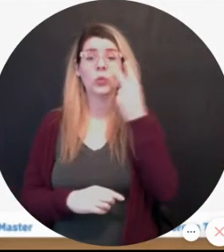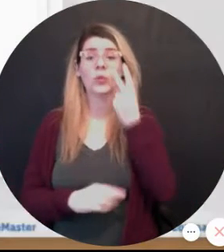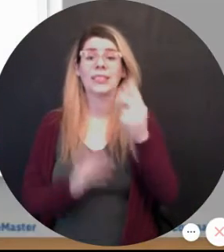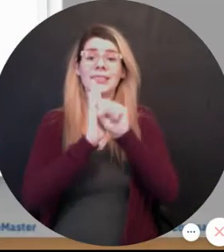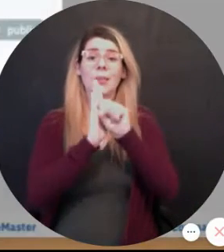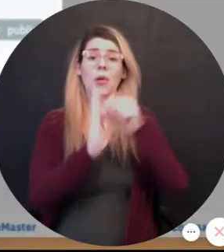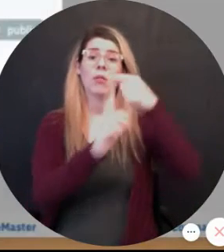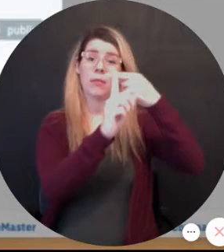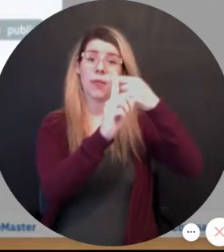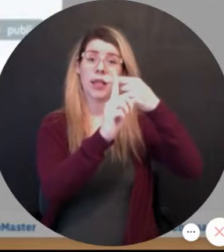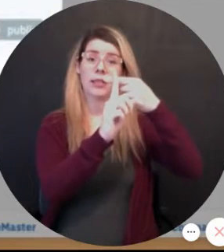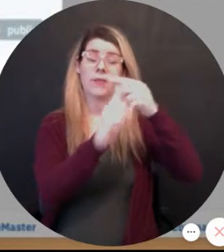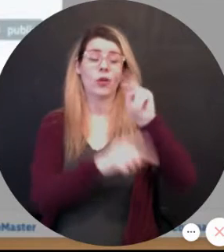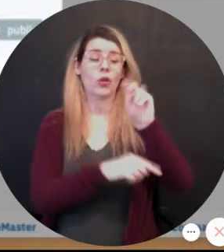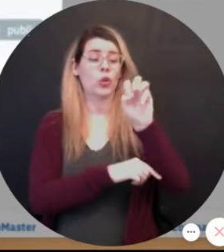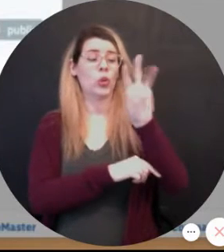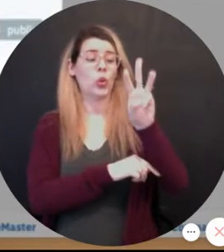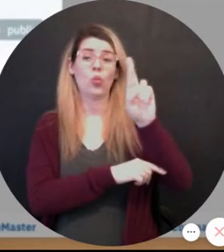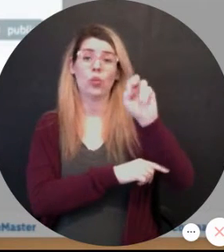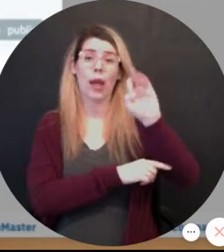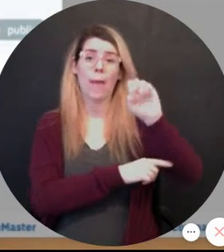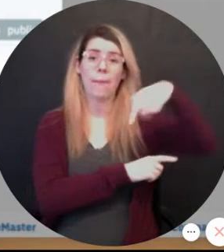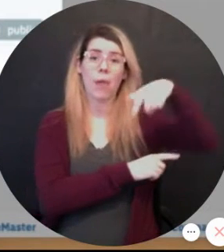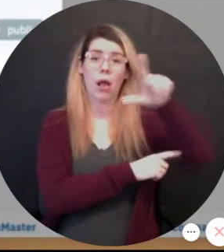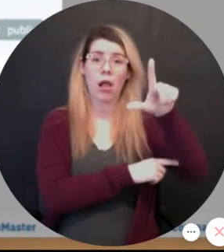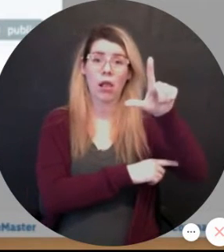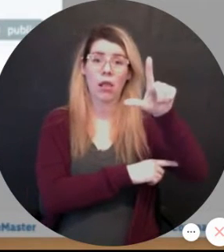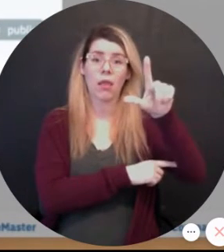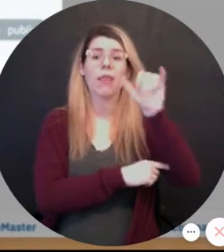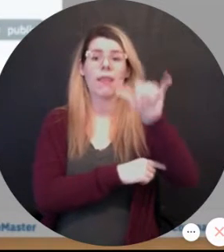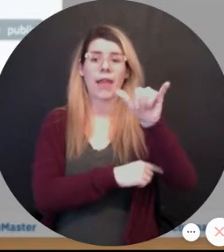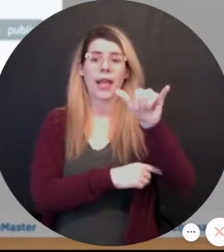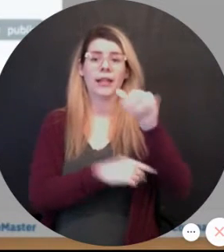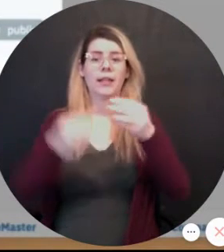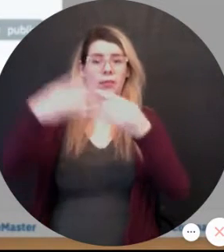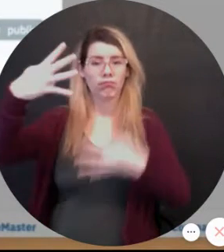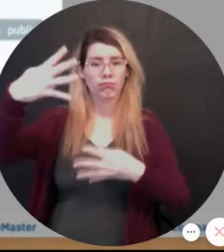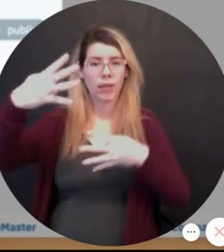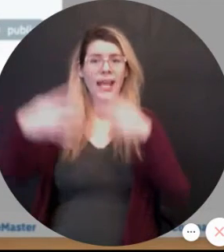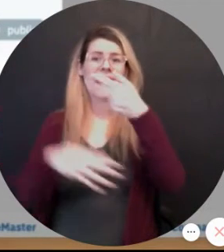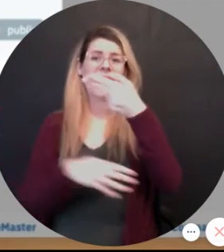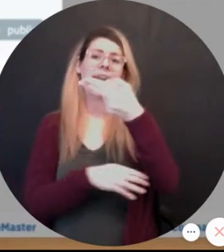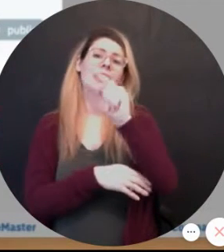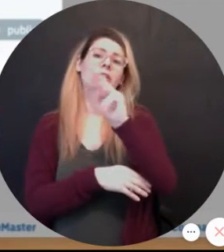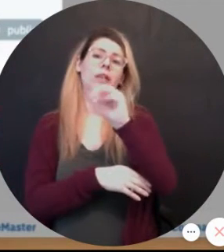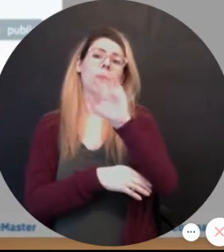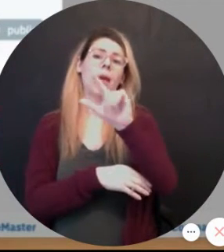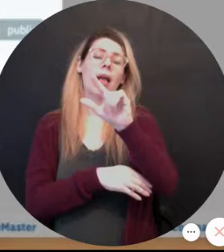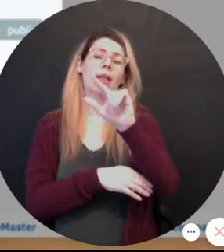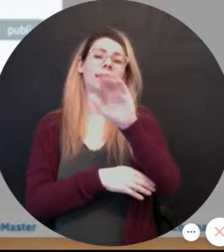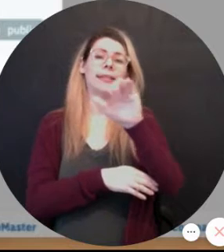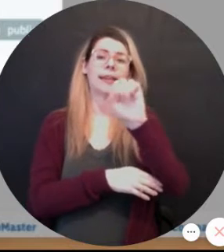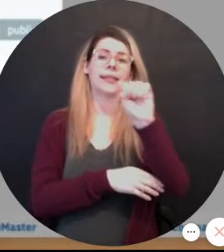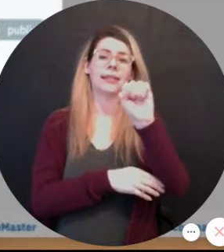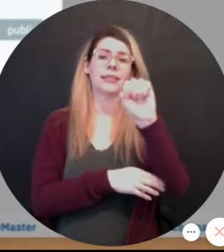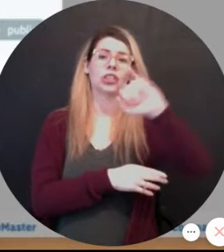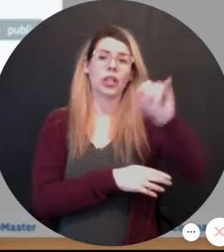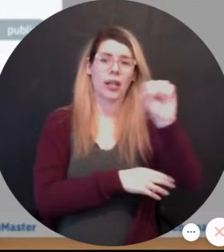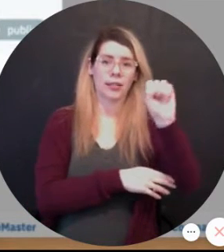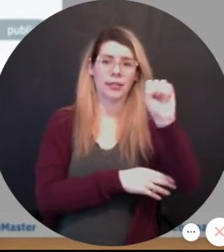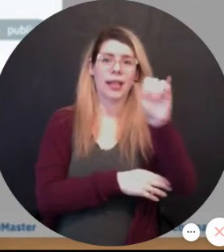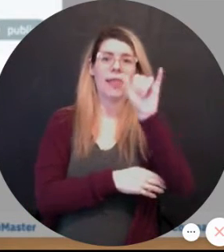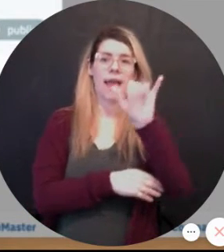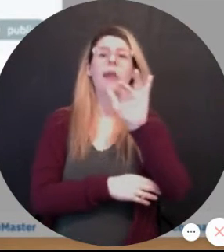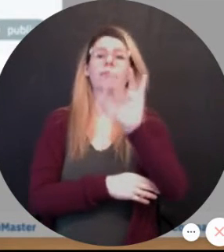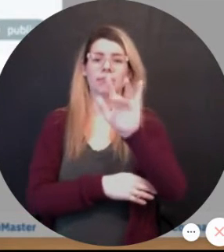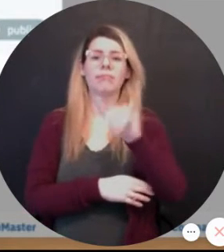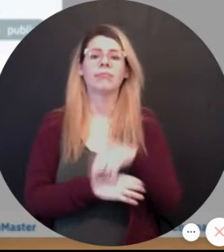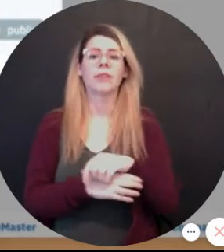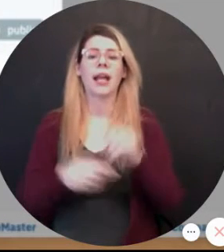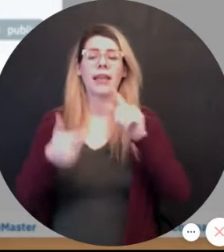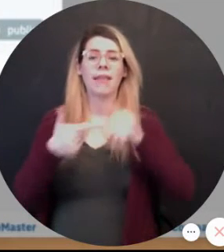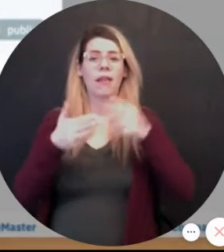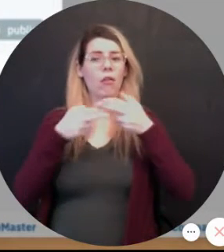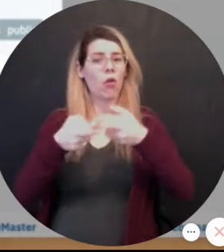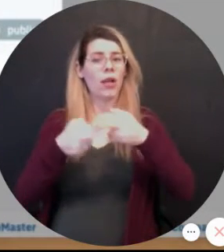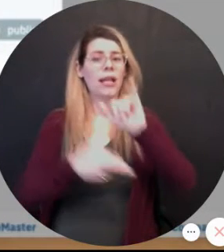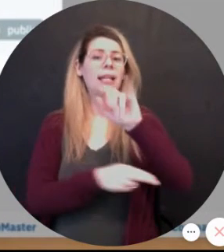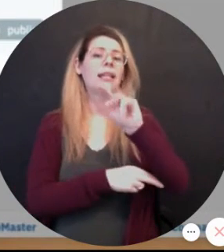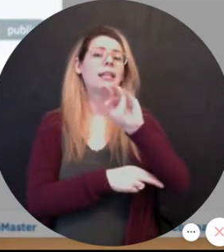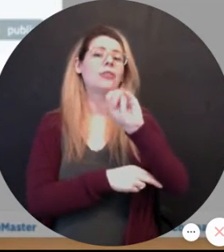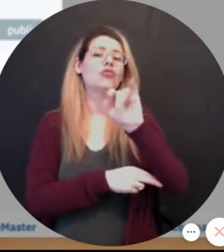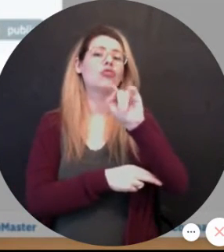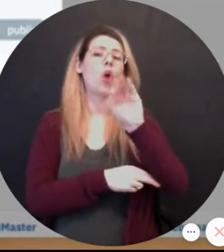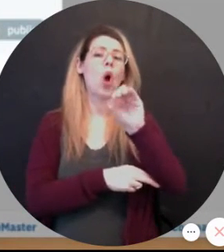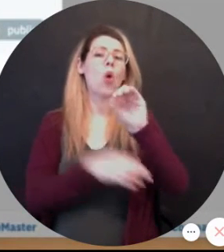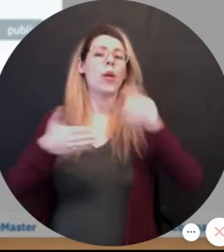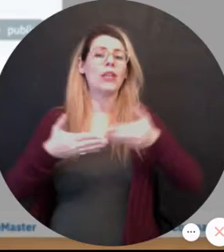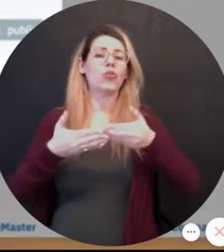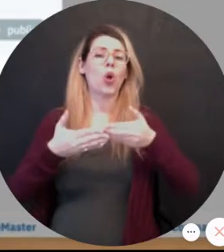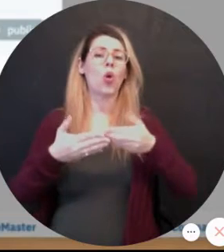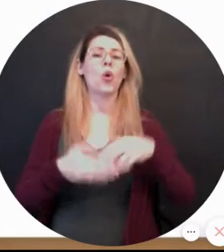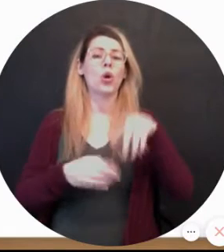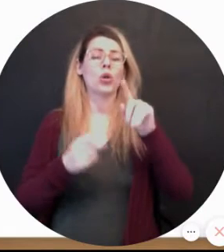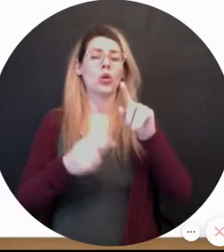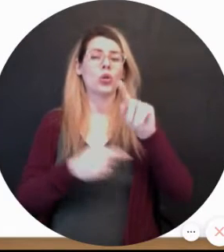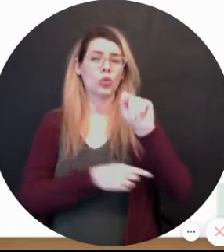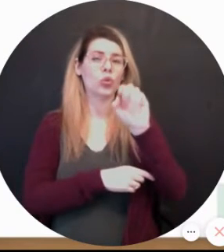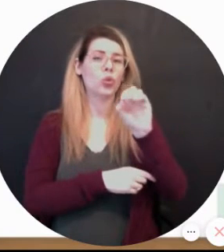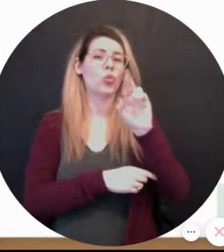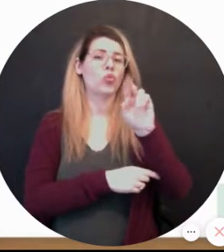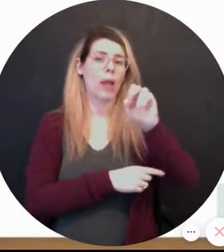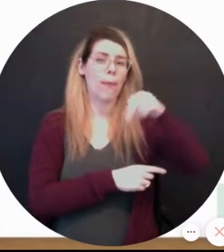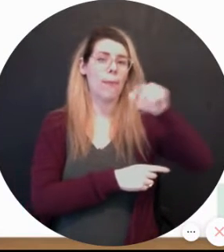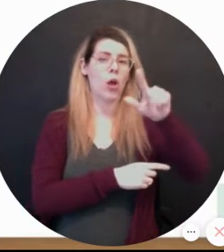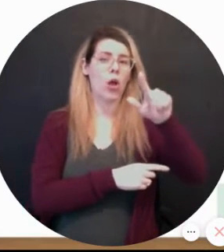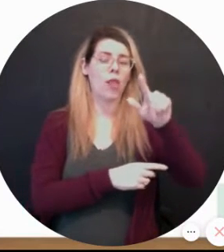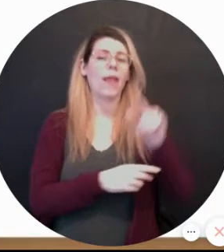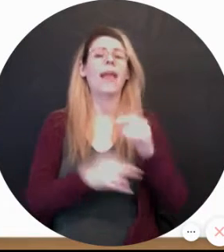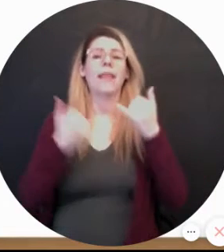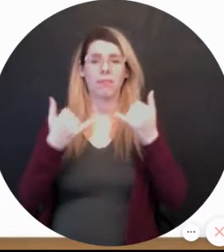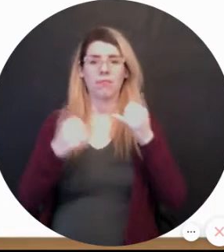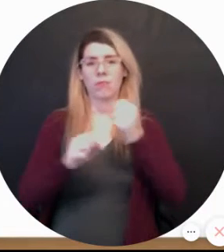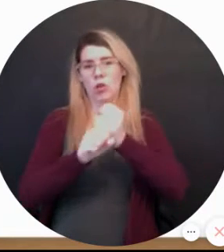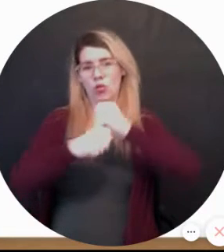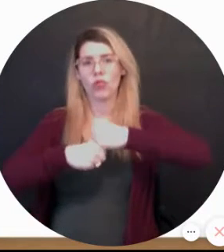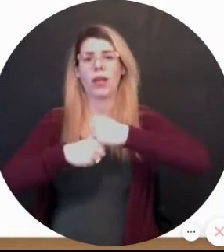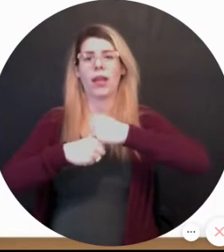I'm gonna choose HTML, CSS, JS. And I'm going to name this IntroToRepl. And create. So you'll